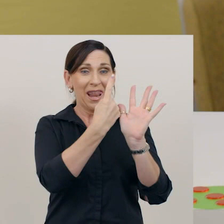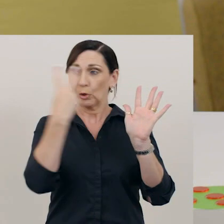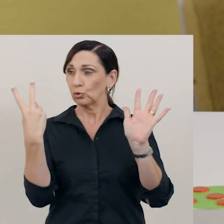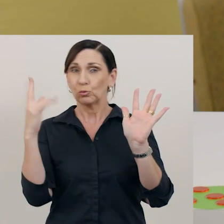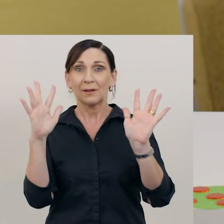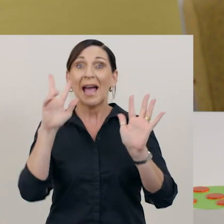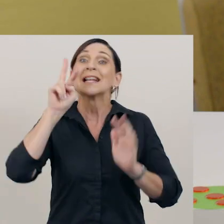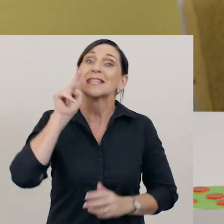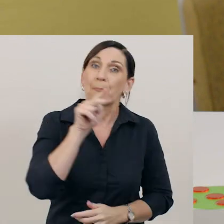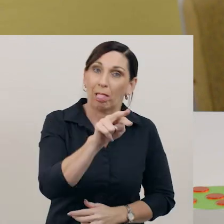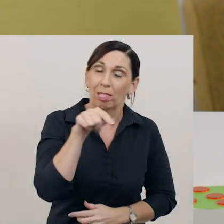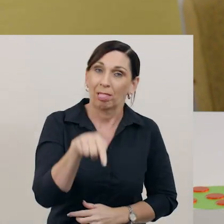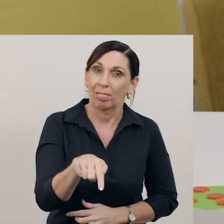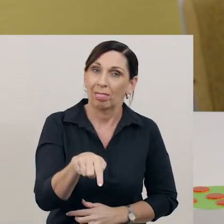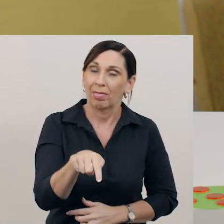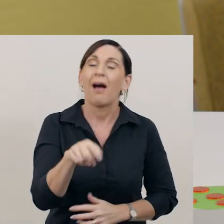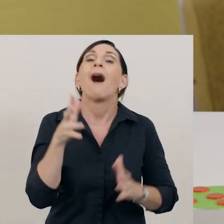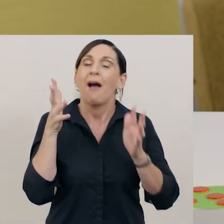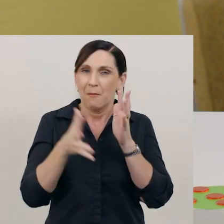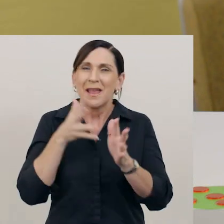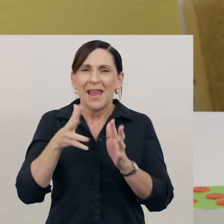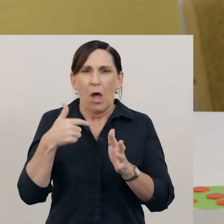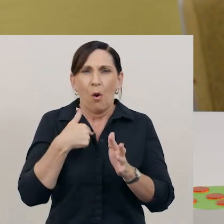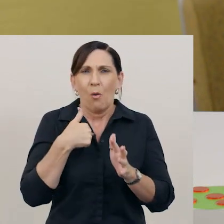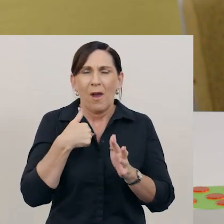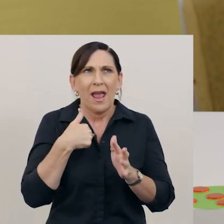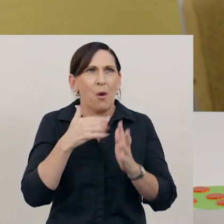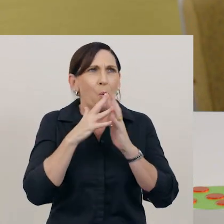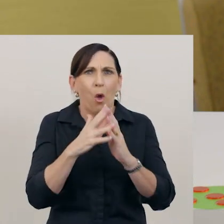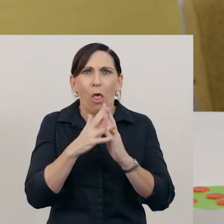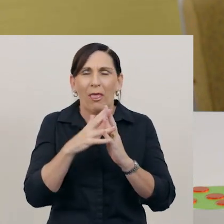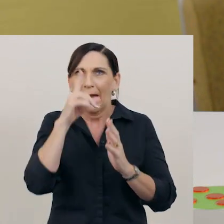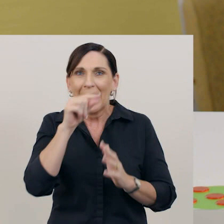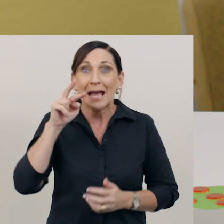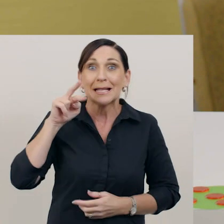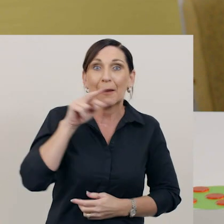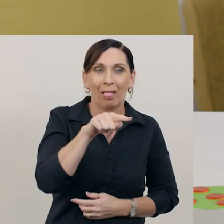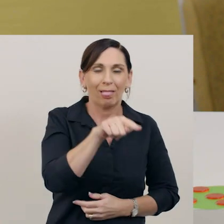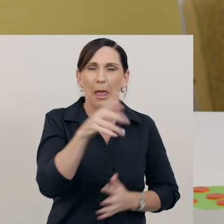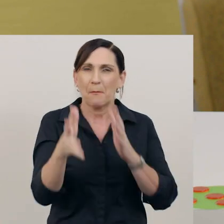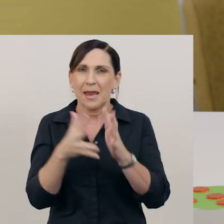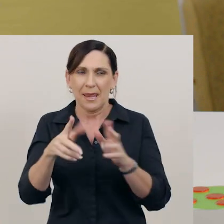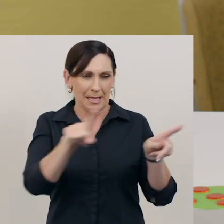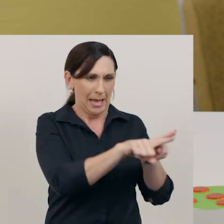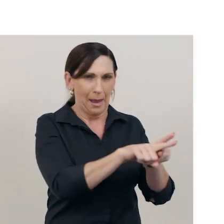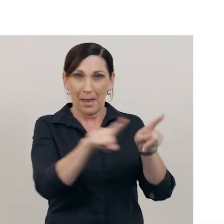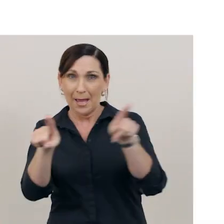Remember, we use the double strategy when we are adding the same number together.